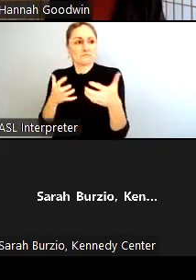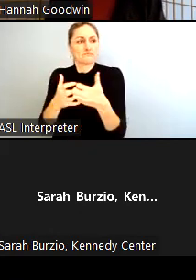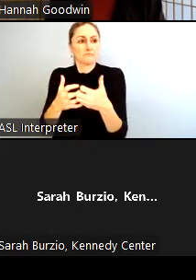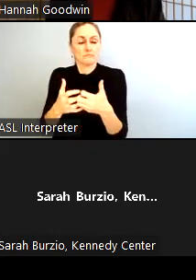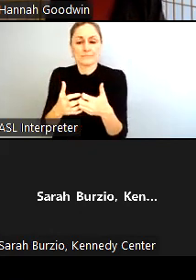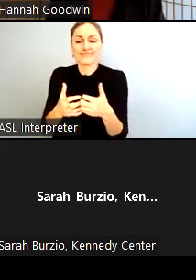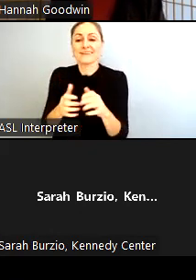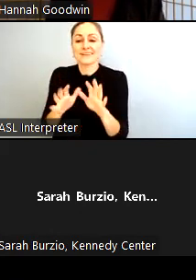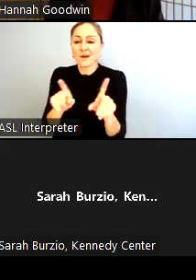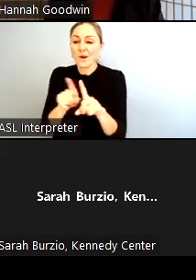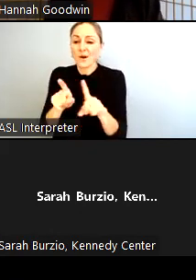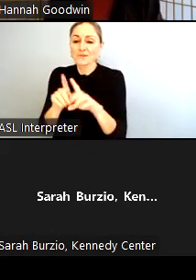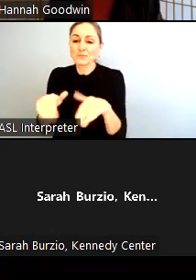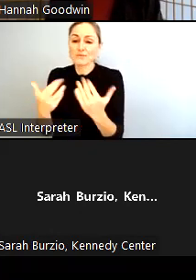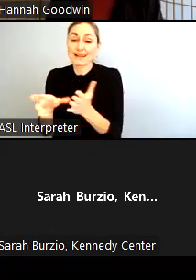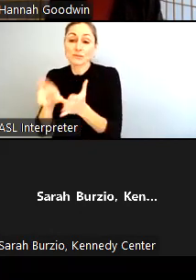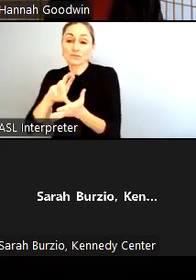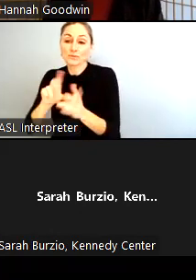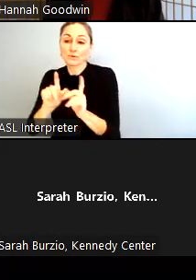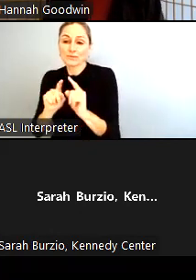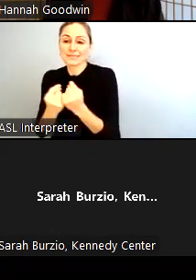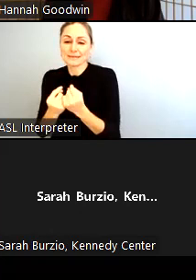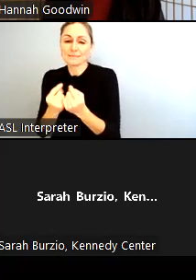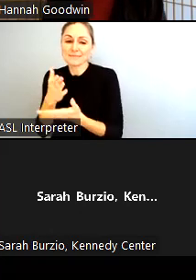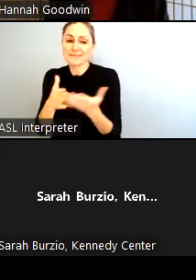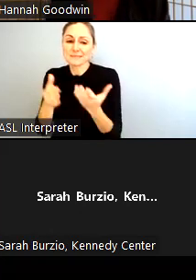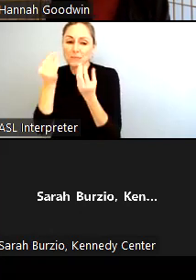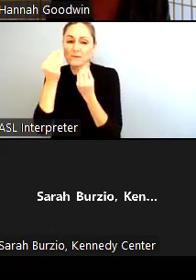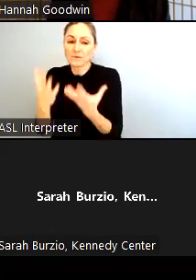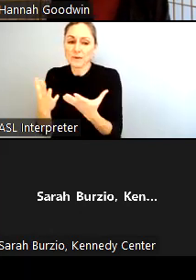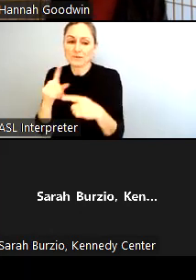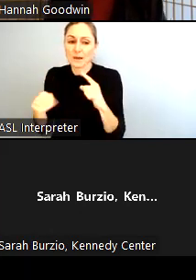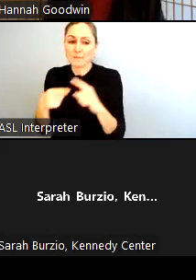which also gives the review team some information about what you're thinking.